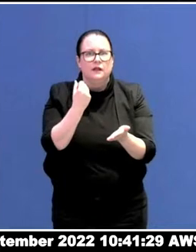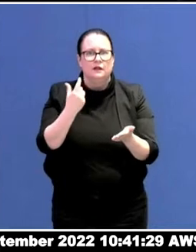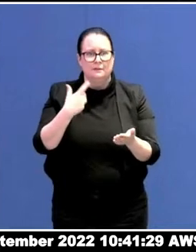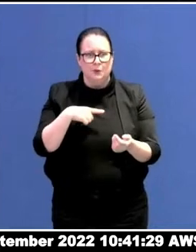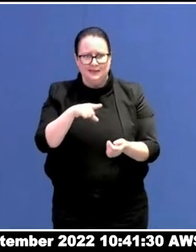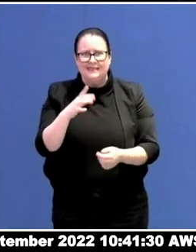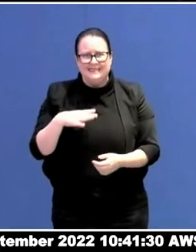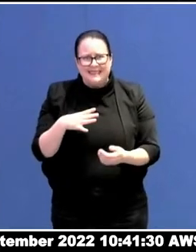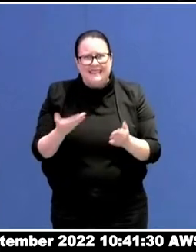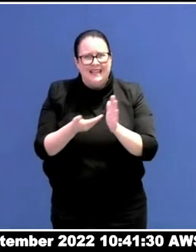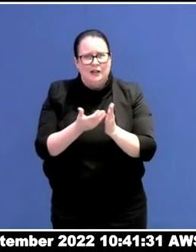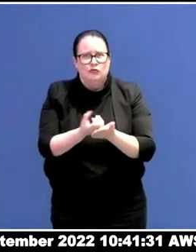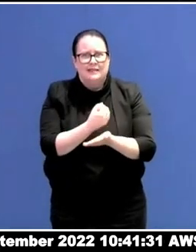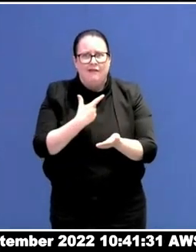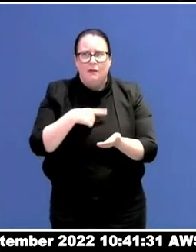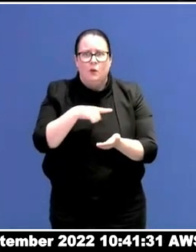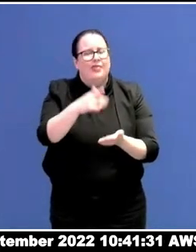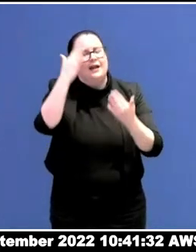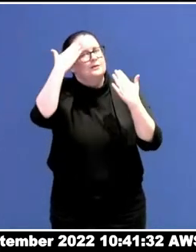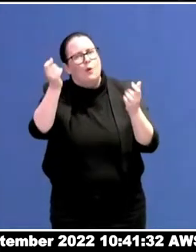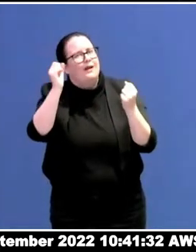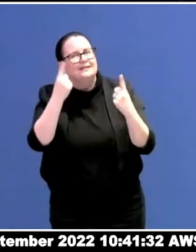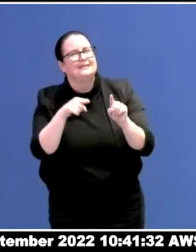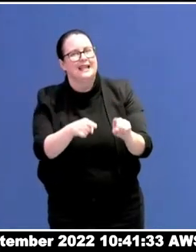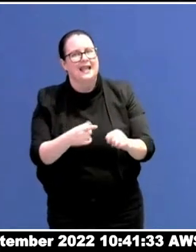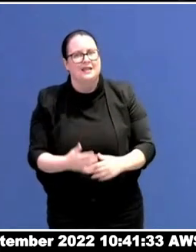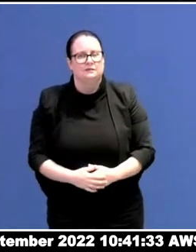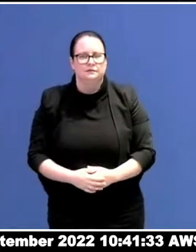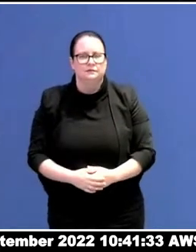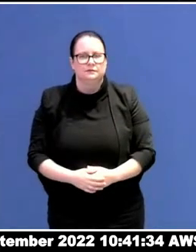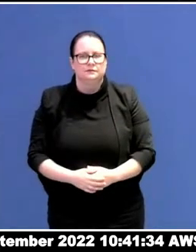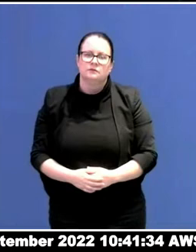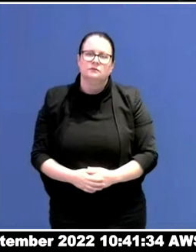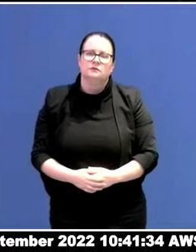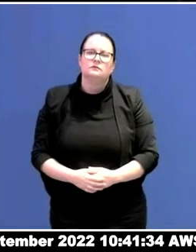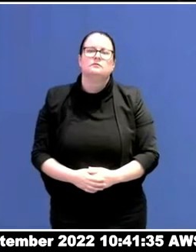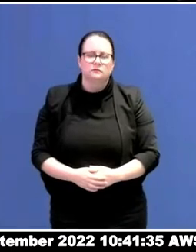Terry, is there anything you want to tell the Commissioners that is either not